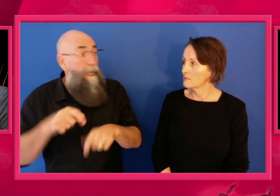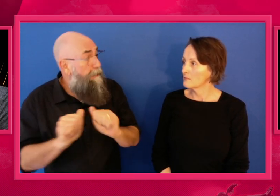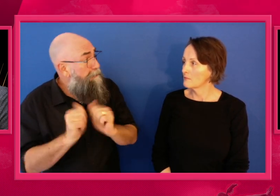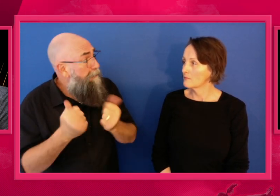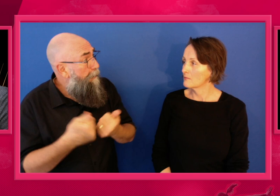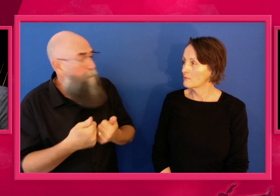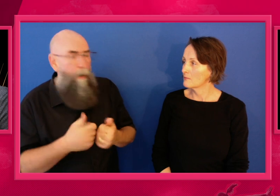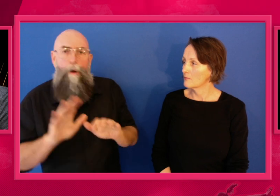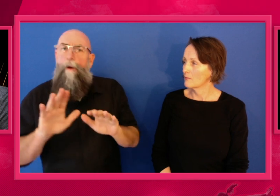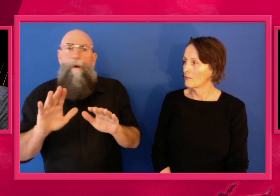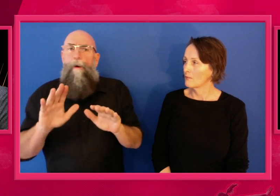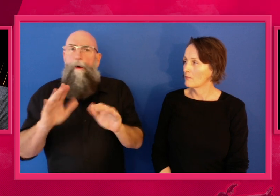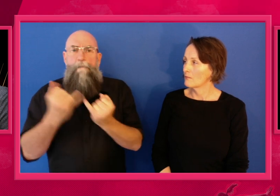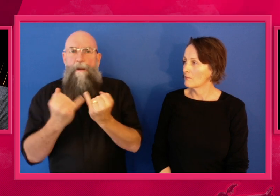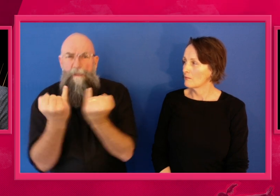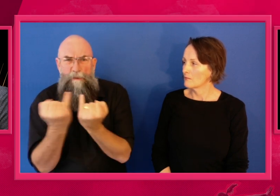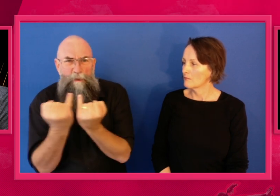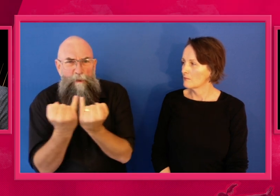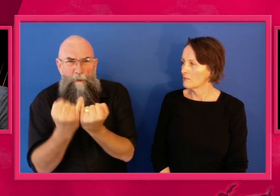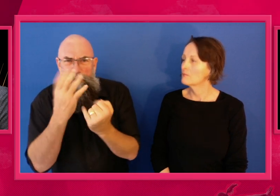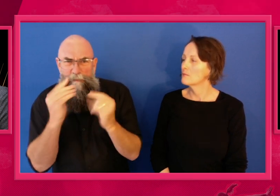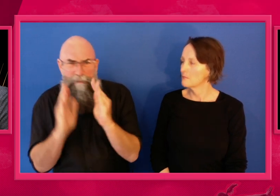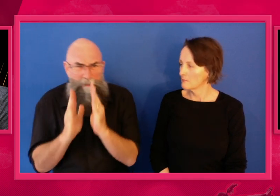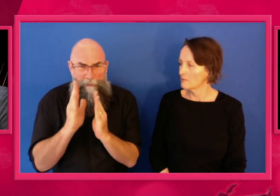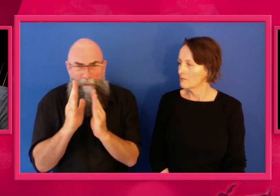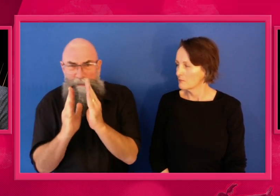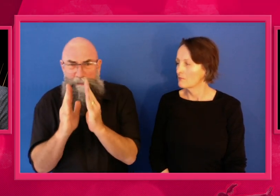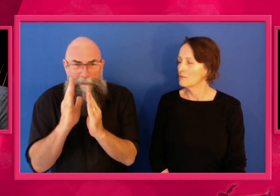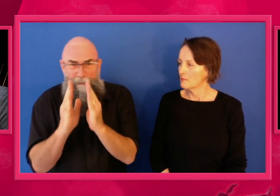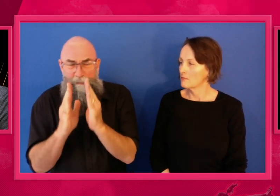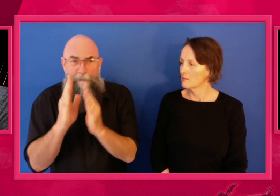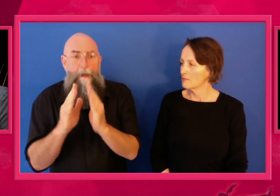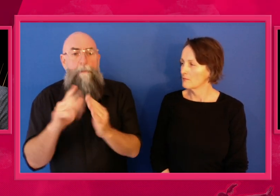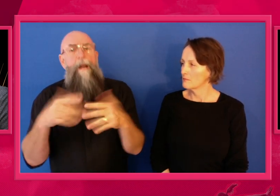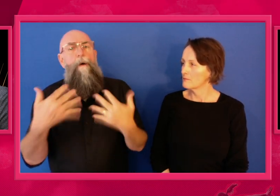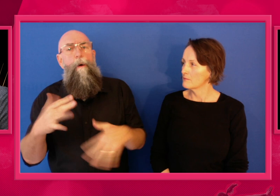knife edge. It was so great to see Meg Lemon get on the podium for that bronze medal. She